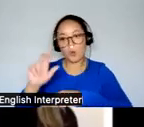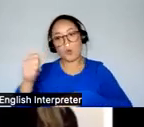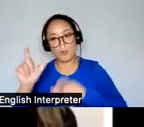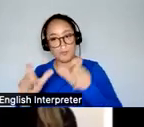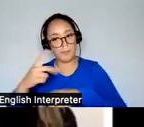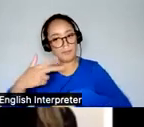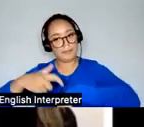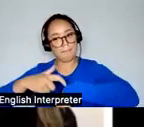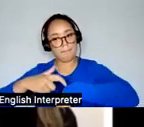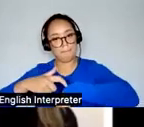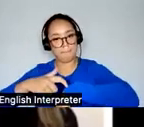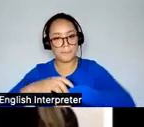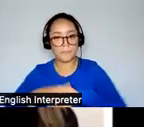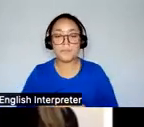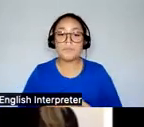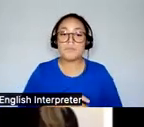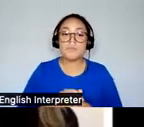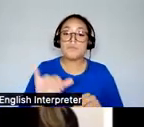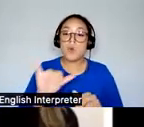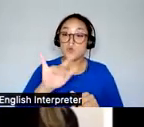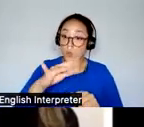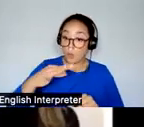within the park on the sitemap.